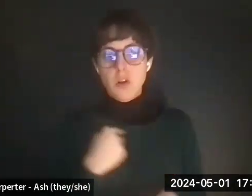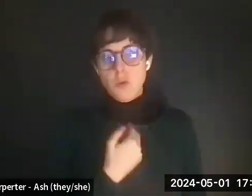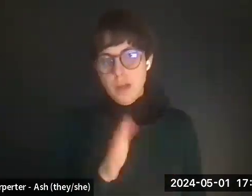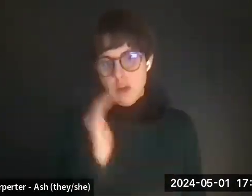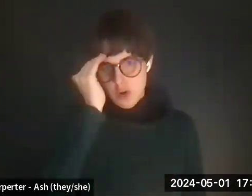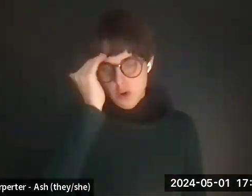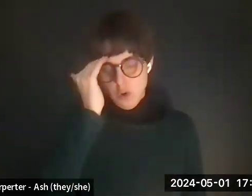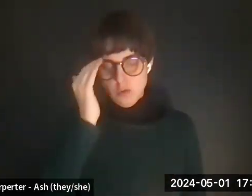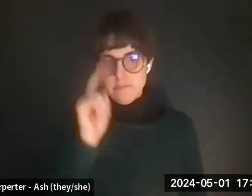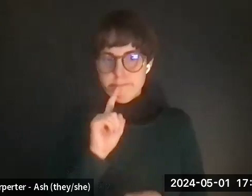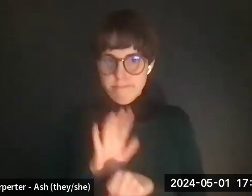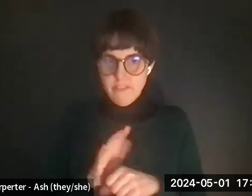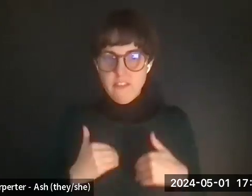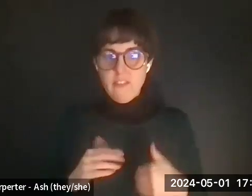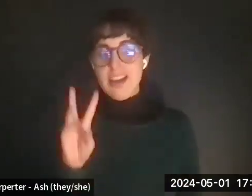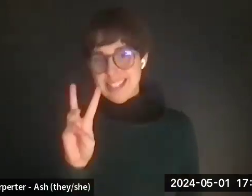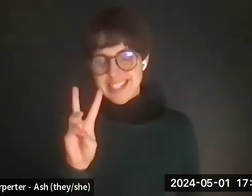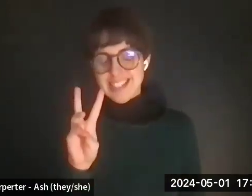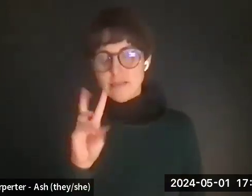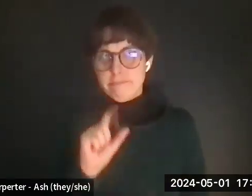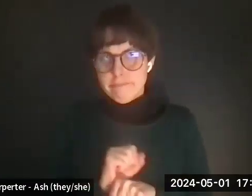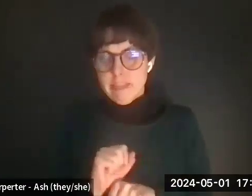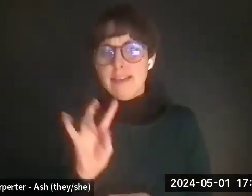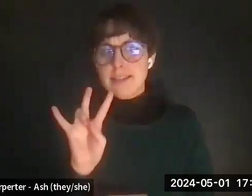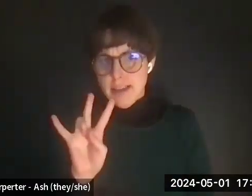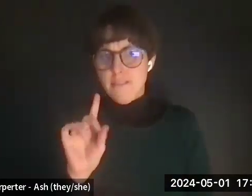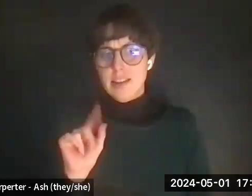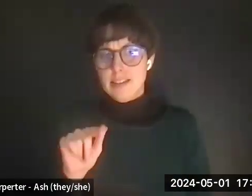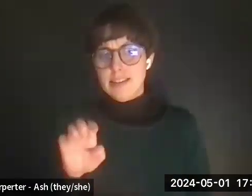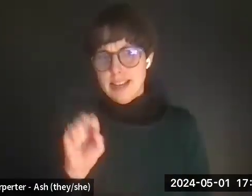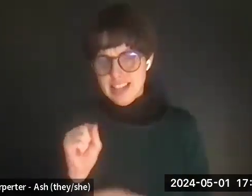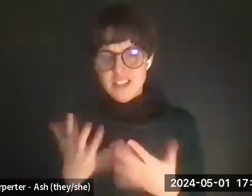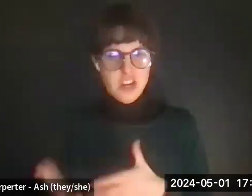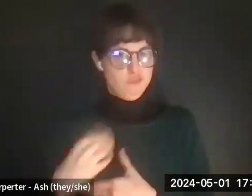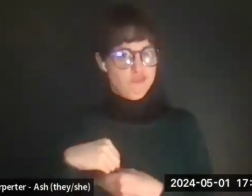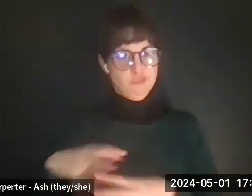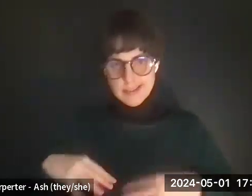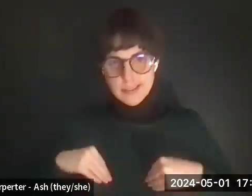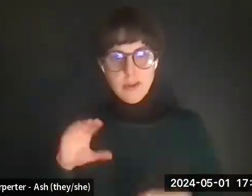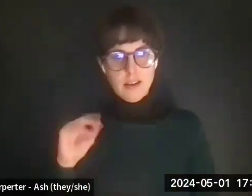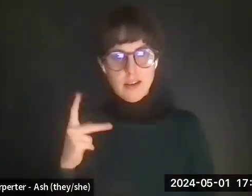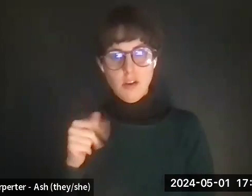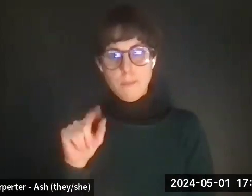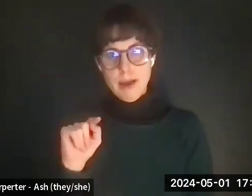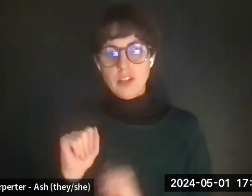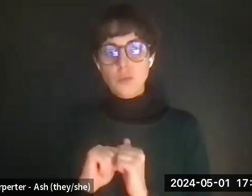but it has now turned into seven and have adopted the compact with approximately 20 other states having pending legislation.